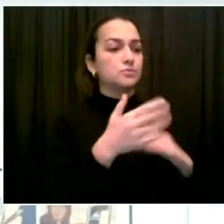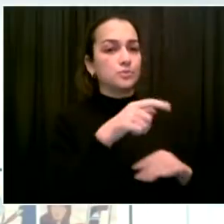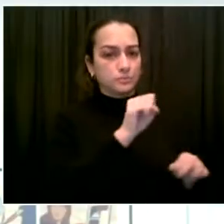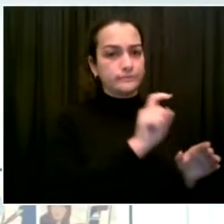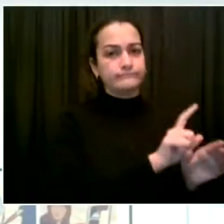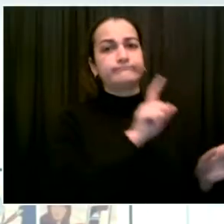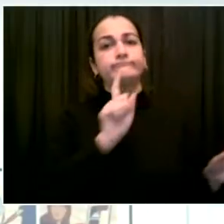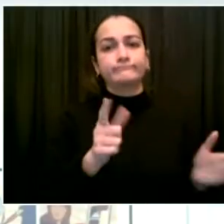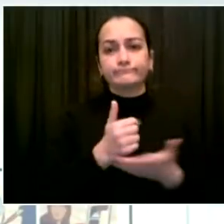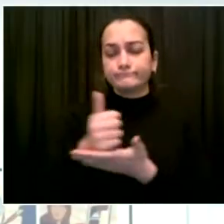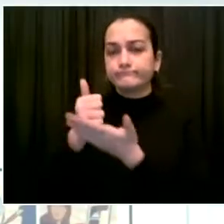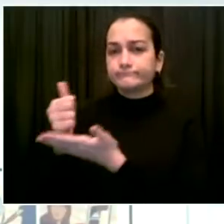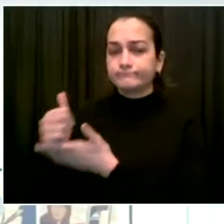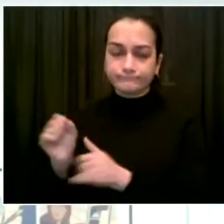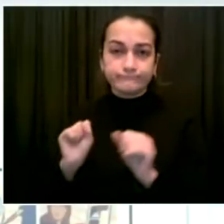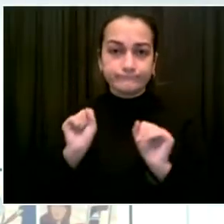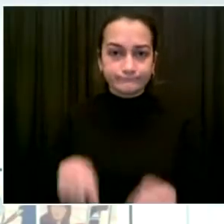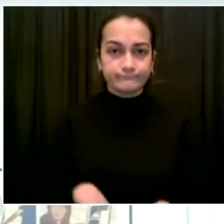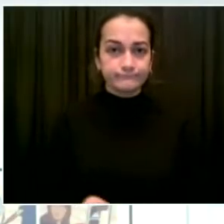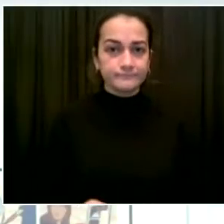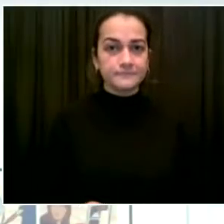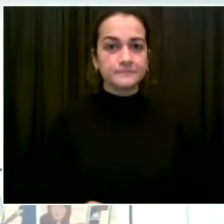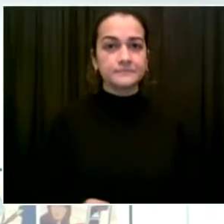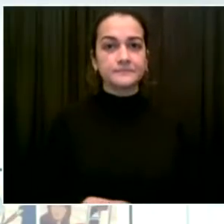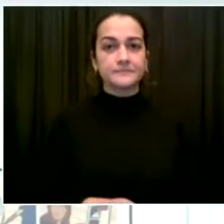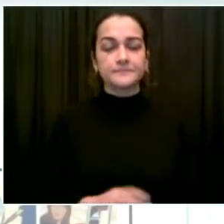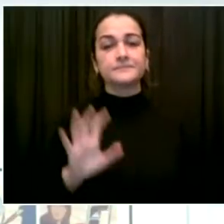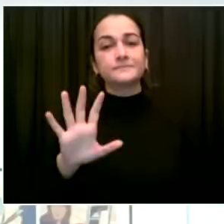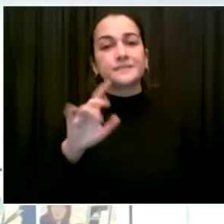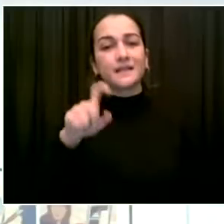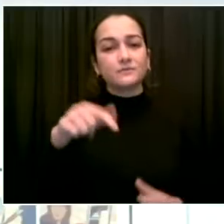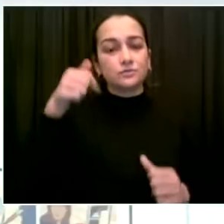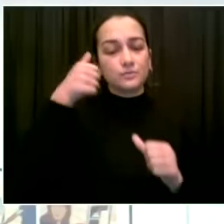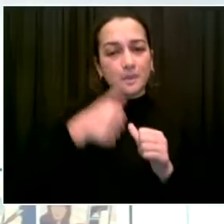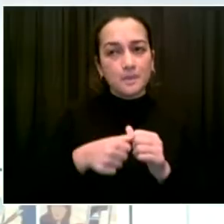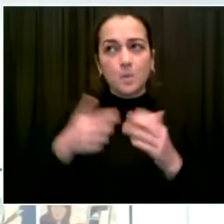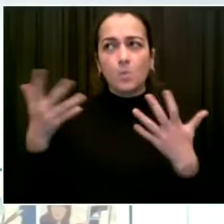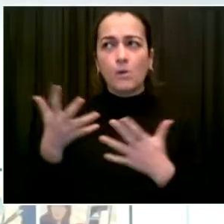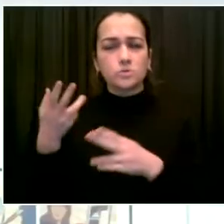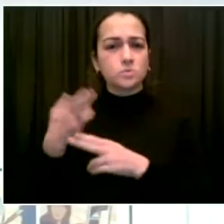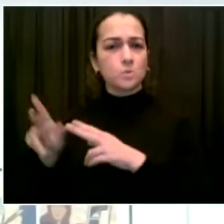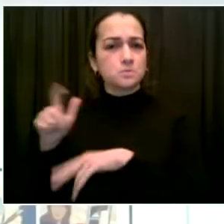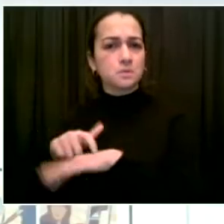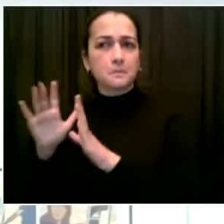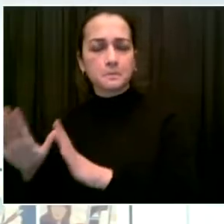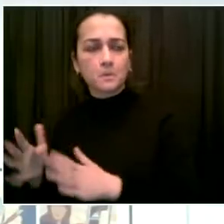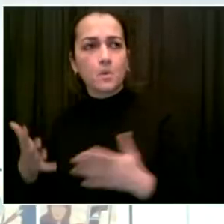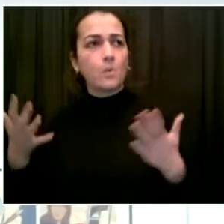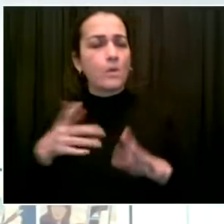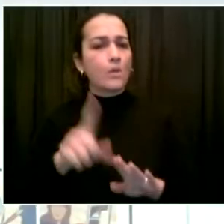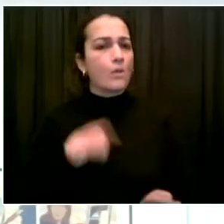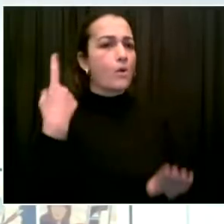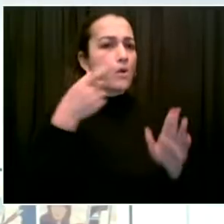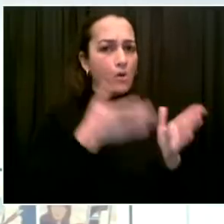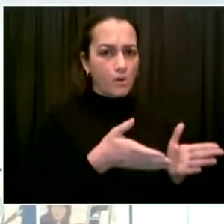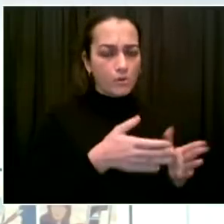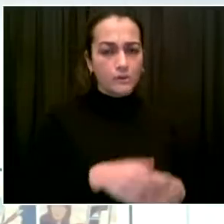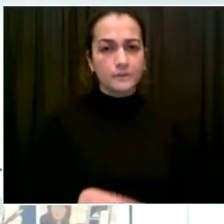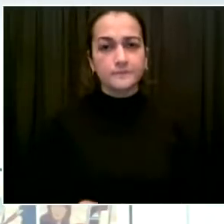CASES THAT WE ARE SEEING CITYWIDE. THE REARE COUPLE THINGS I WANT TO EMPHASIZE ATTH